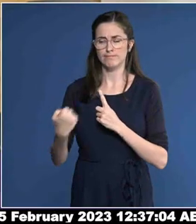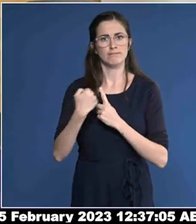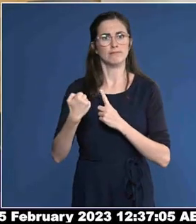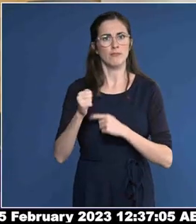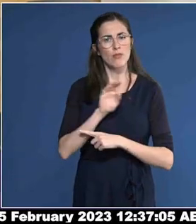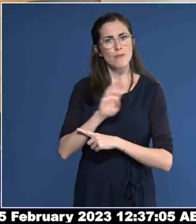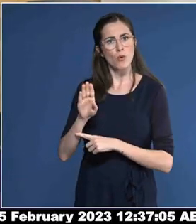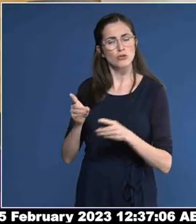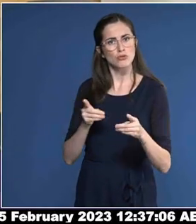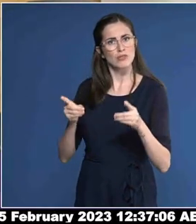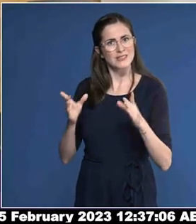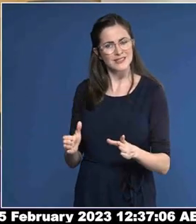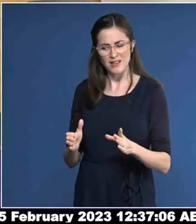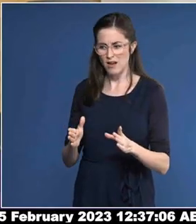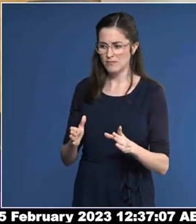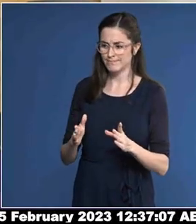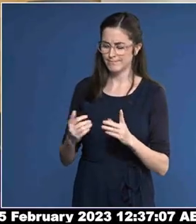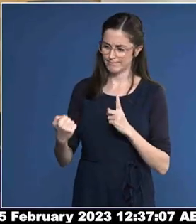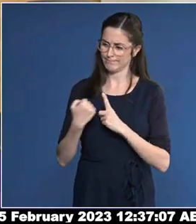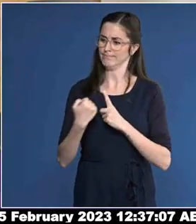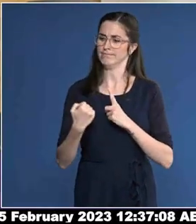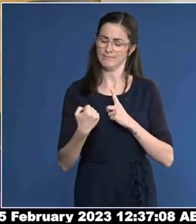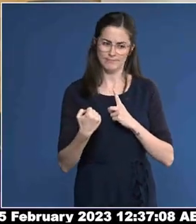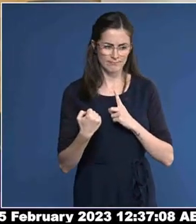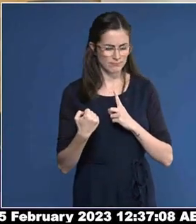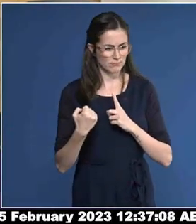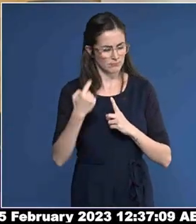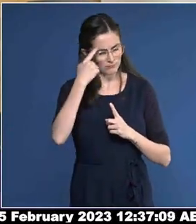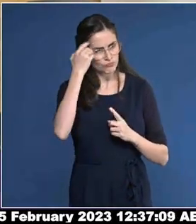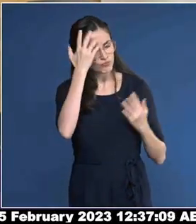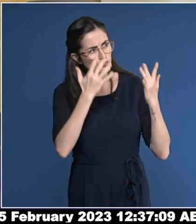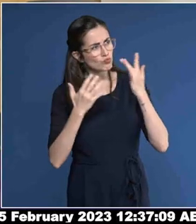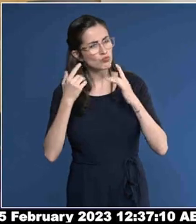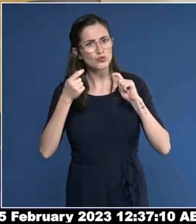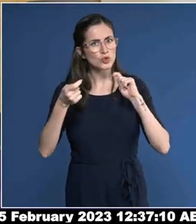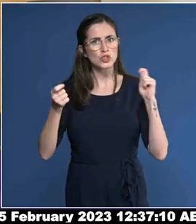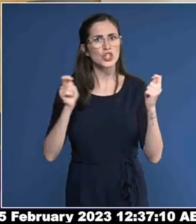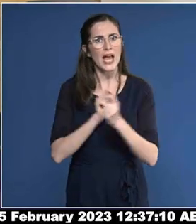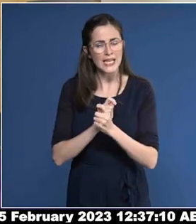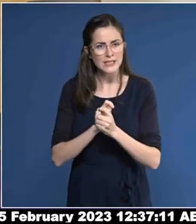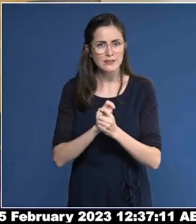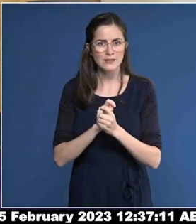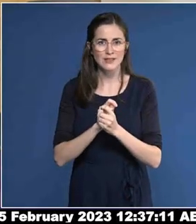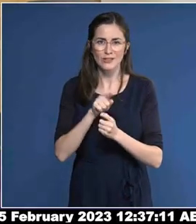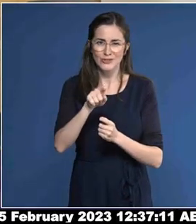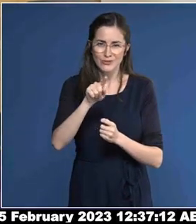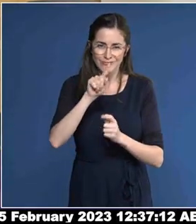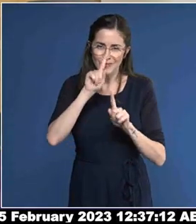which they thought about - and I'm not asking you to be in their minds, but the way in which they approached discharging their duties?